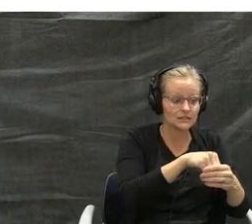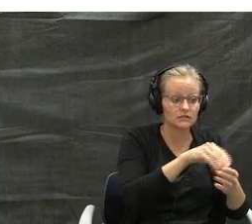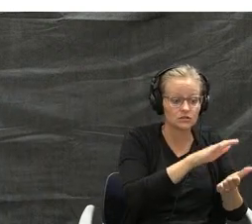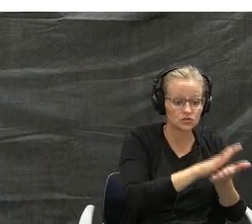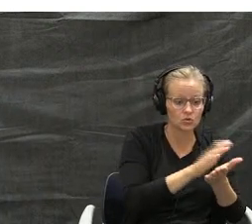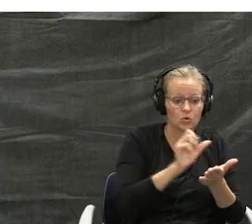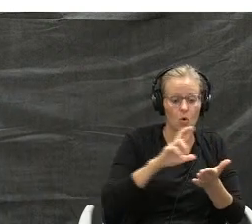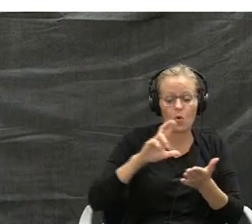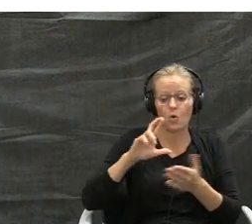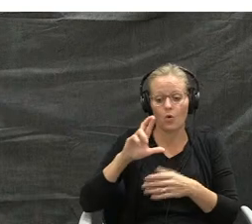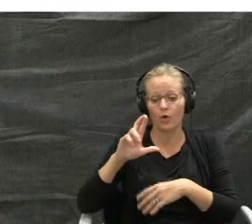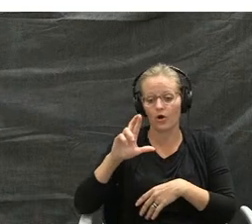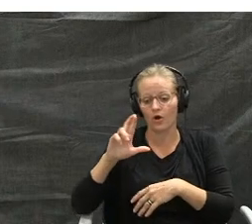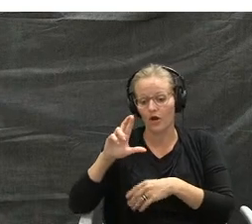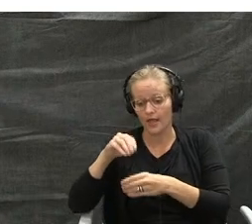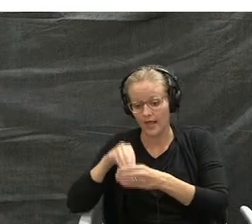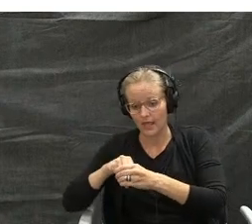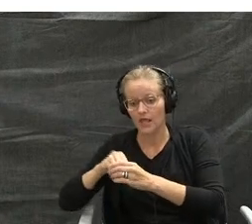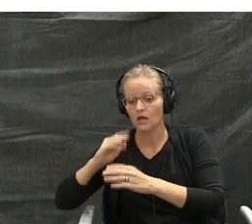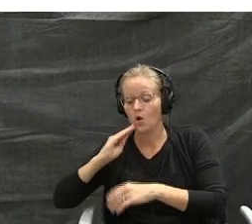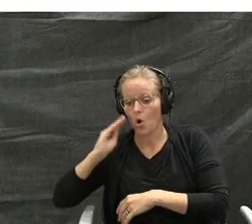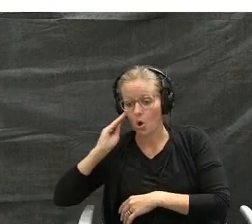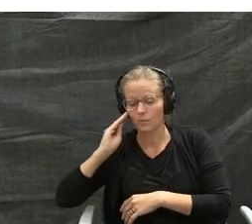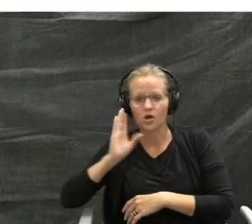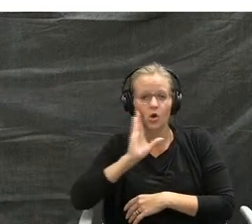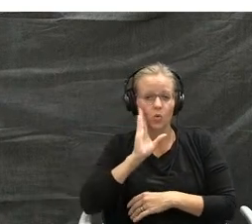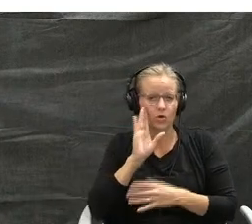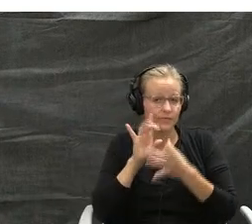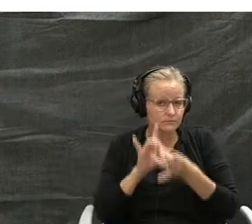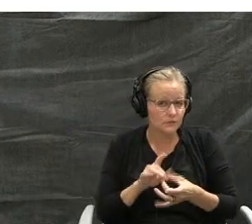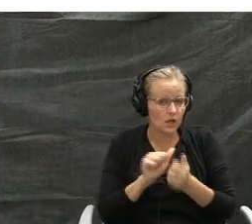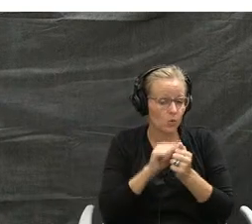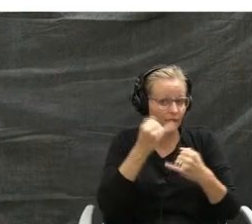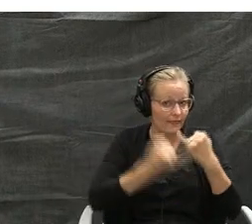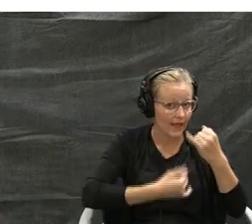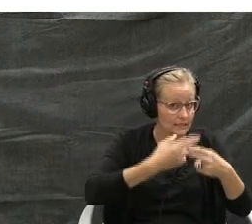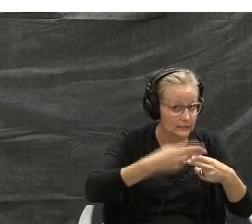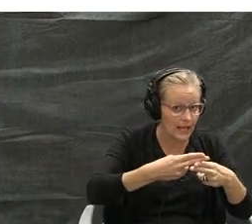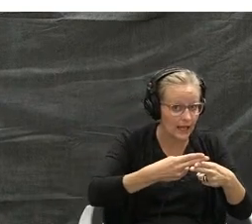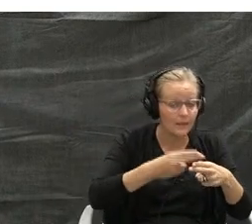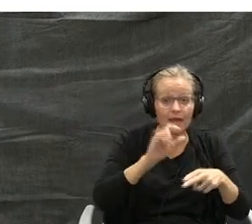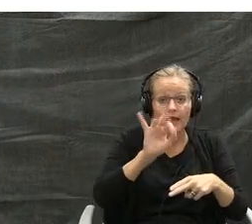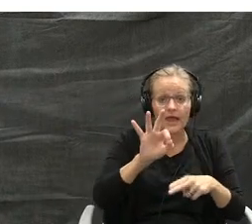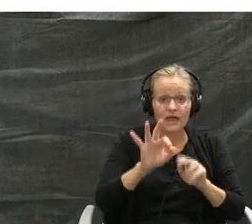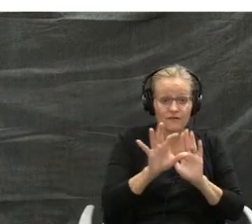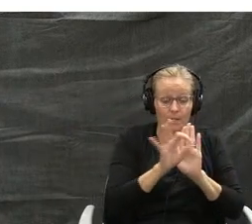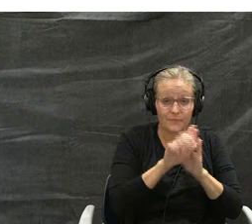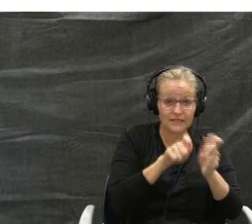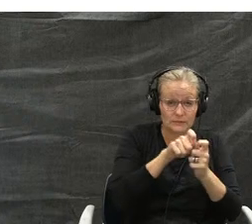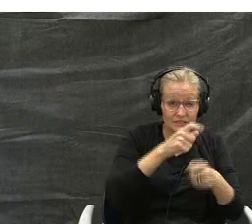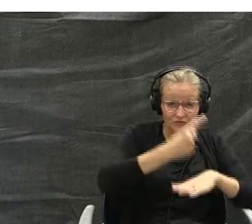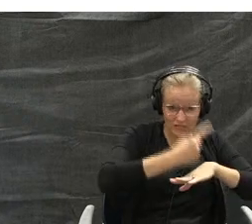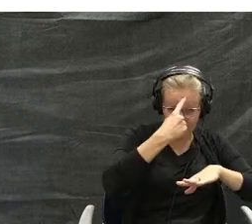Will there be any flexibility to switch days? Many families, ours included, are trying to plan to have an at home learning pod of